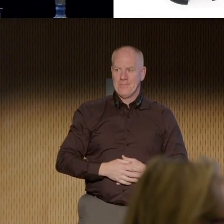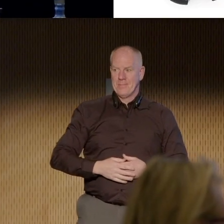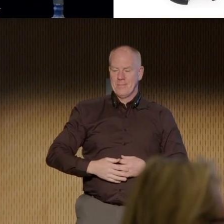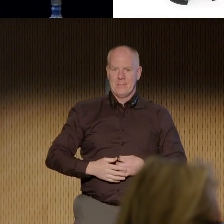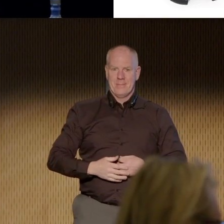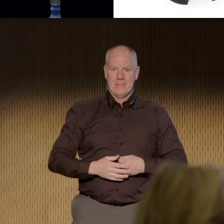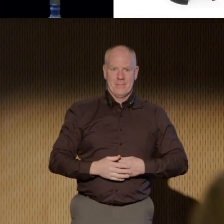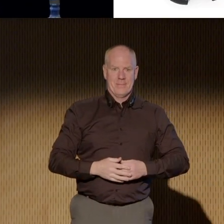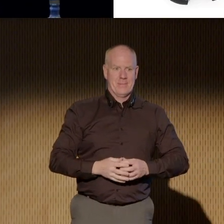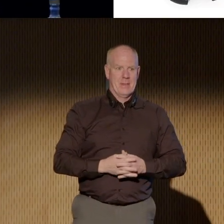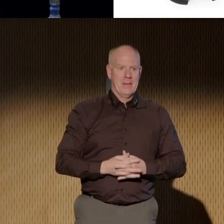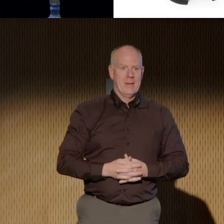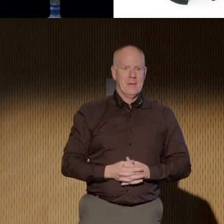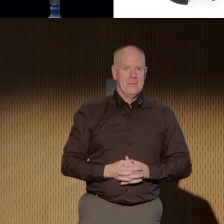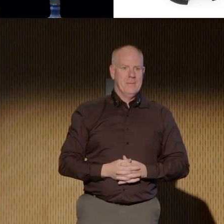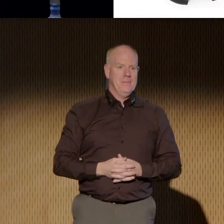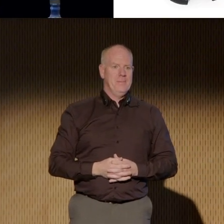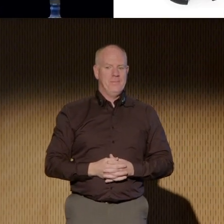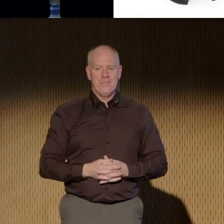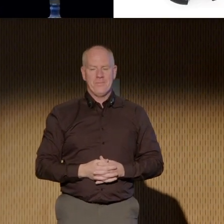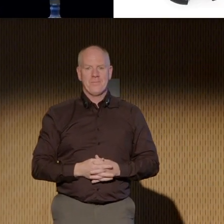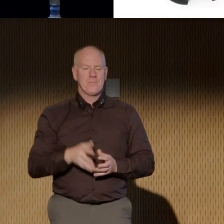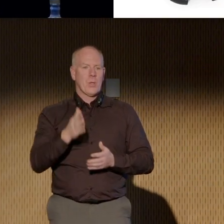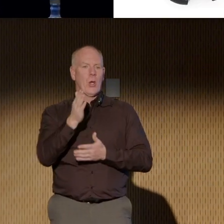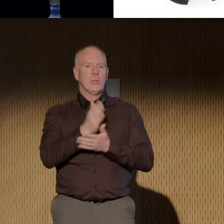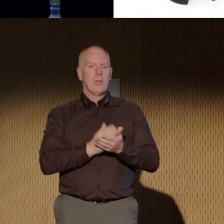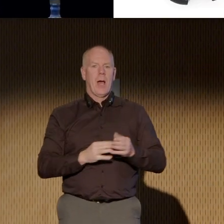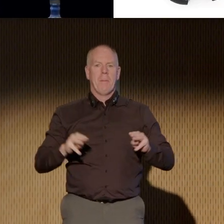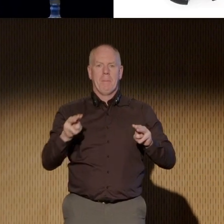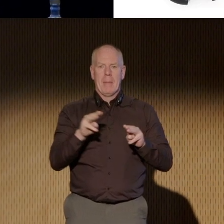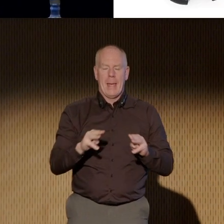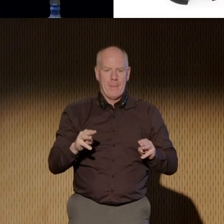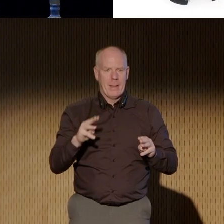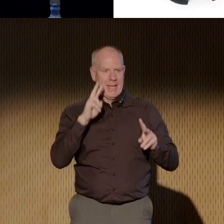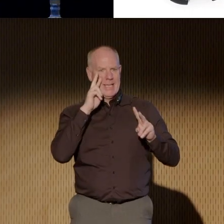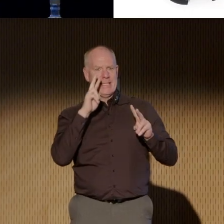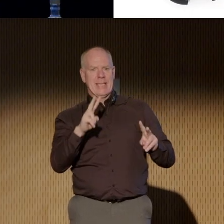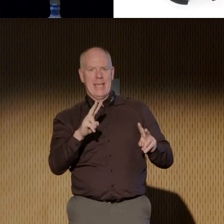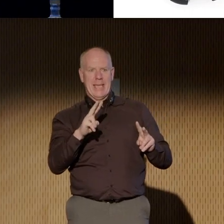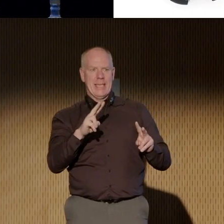(Daniel): Well, I can definitely see that some people are measuring learner engagement